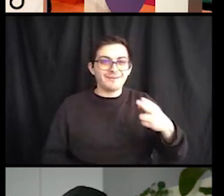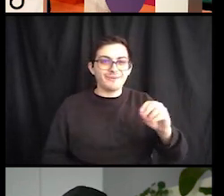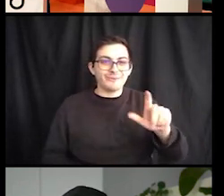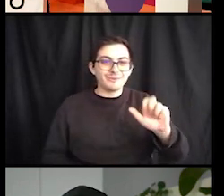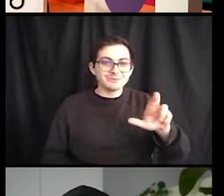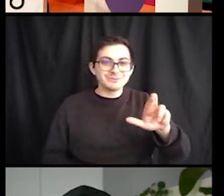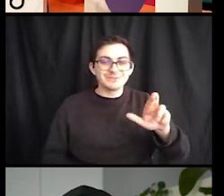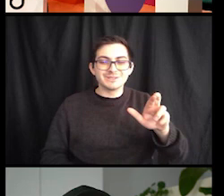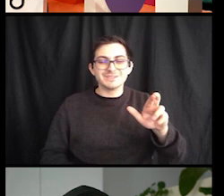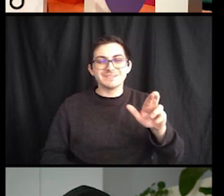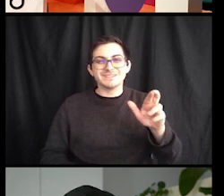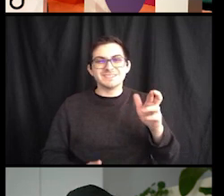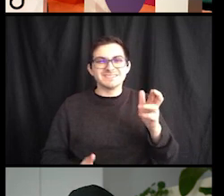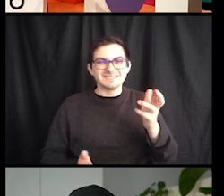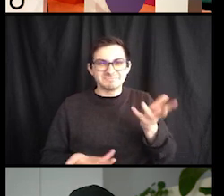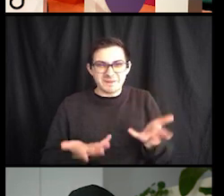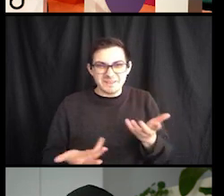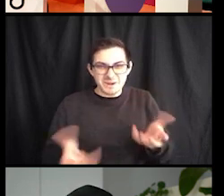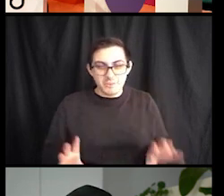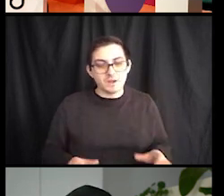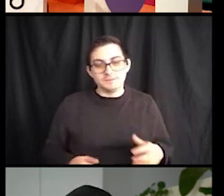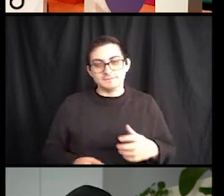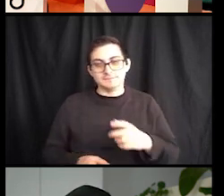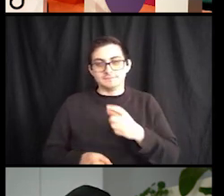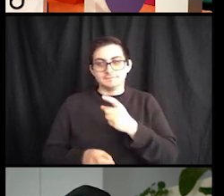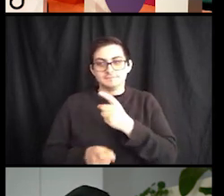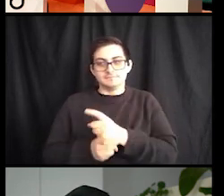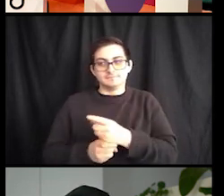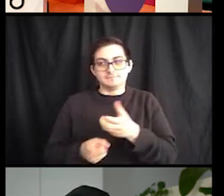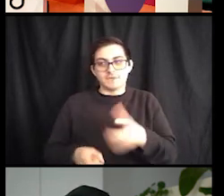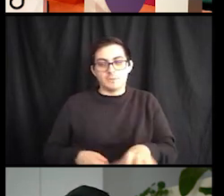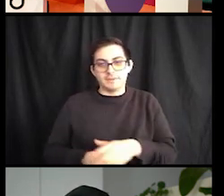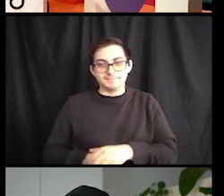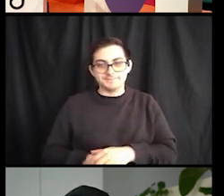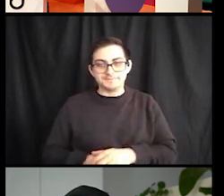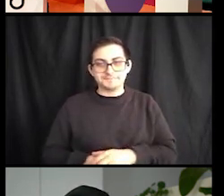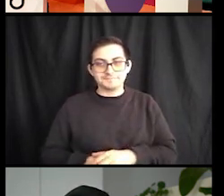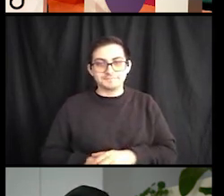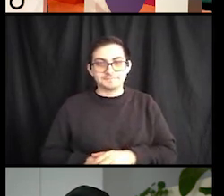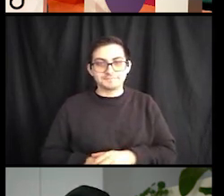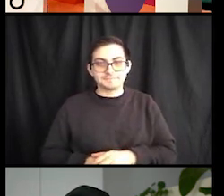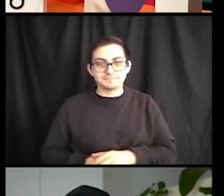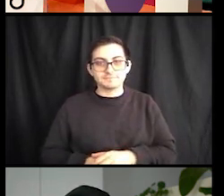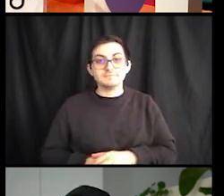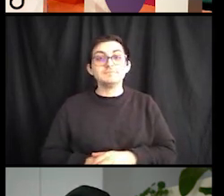I heard this feedback again from one of our community users Fernando Yanez. He ran into this and he was asking for help.